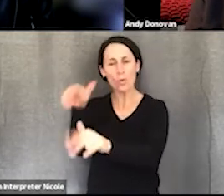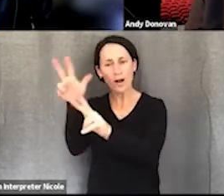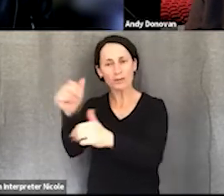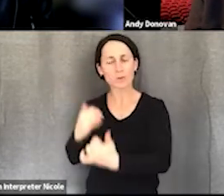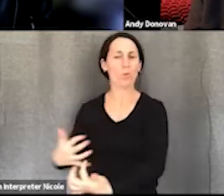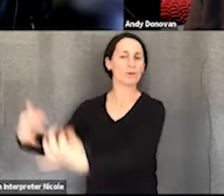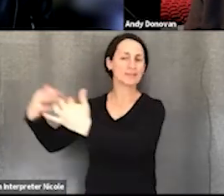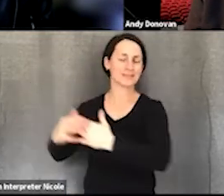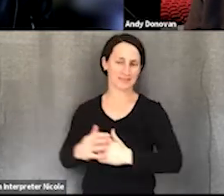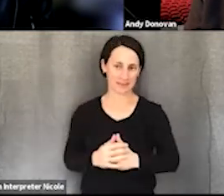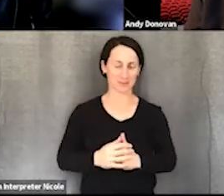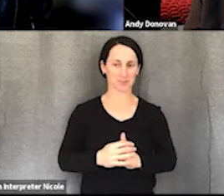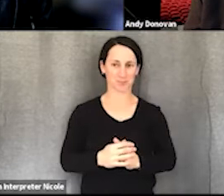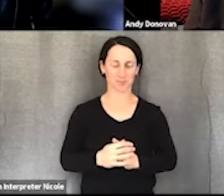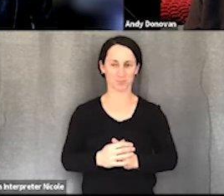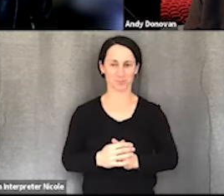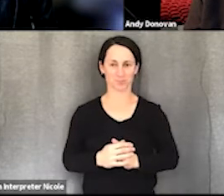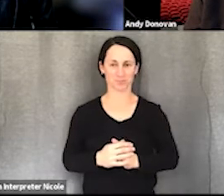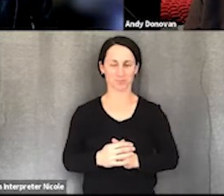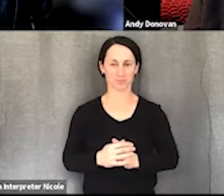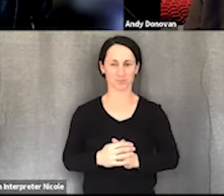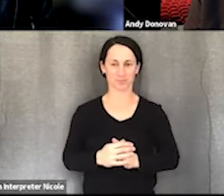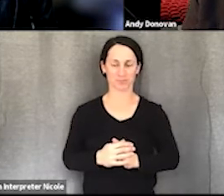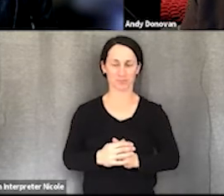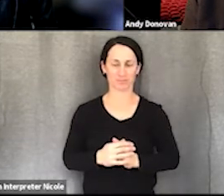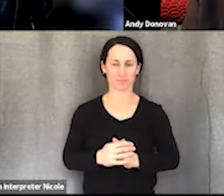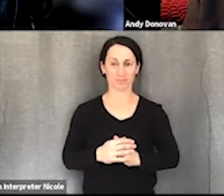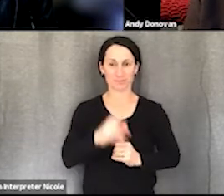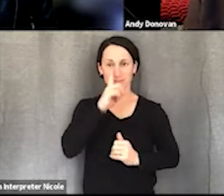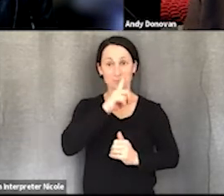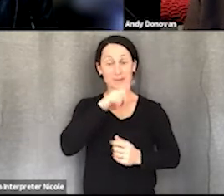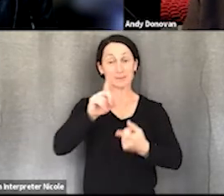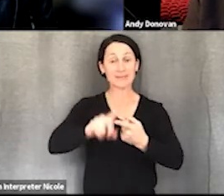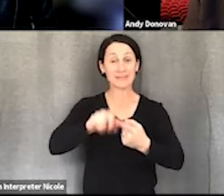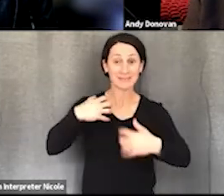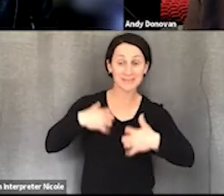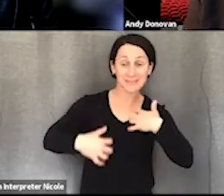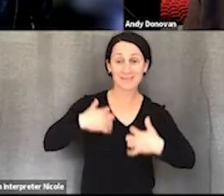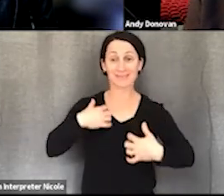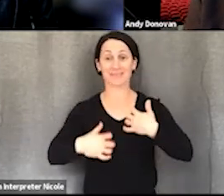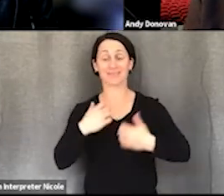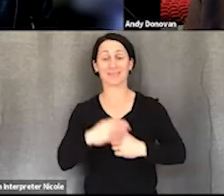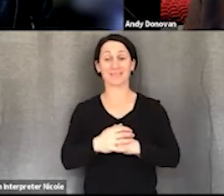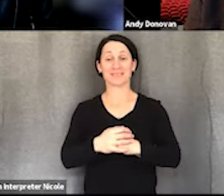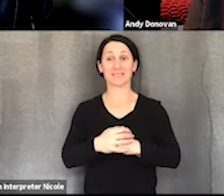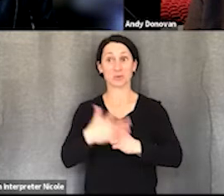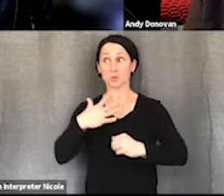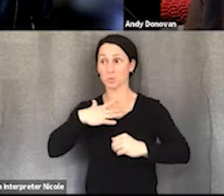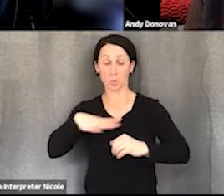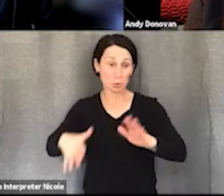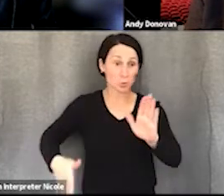people are still, when they can be, excited to be together and in a theatre or in a venue